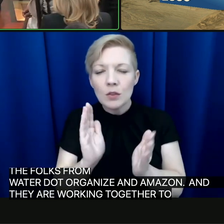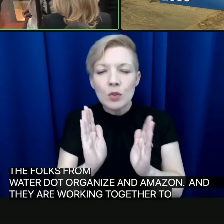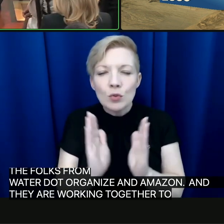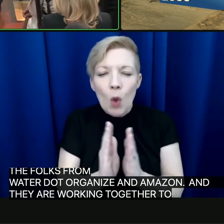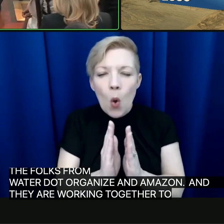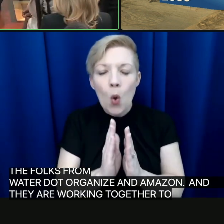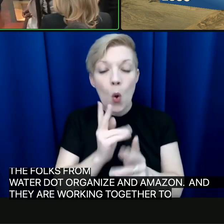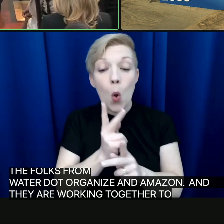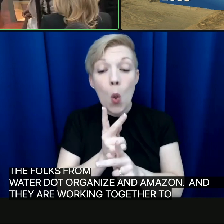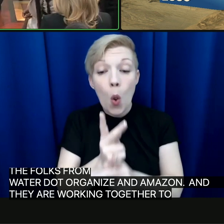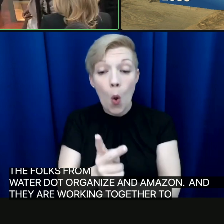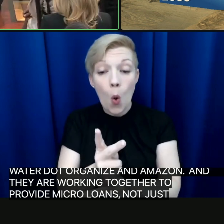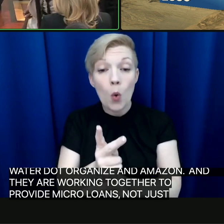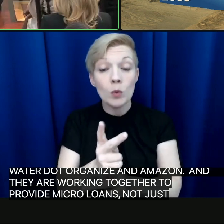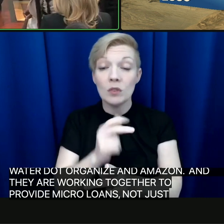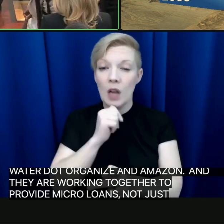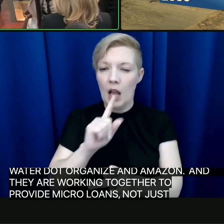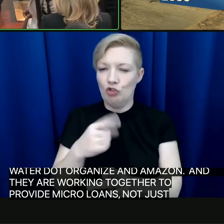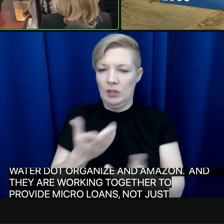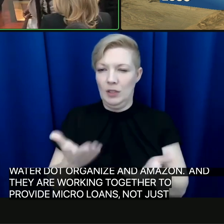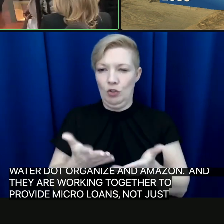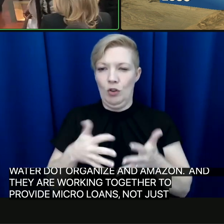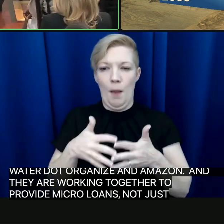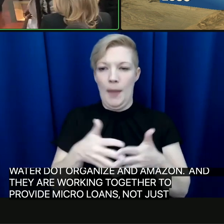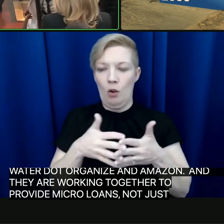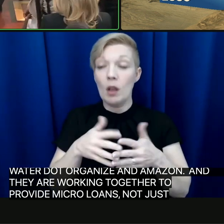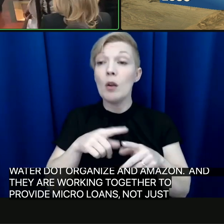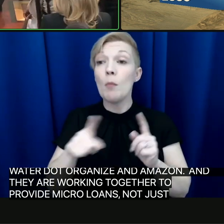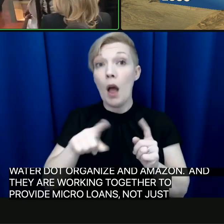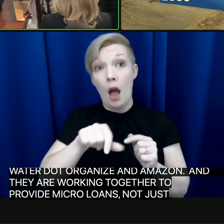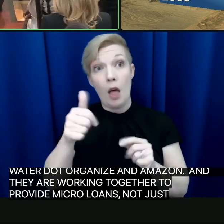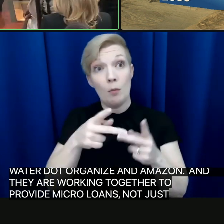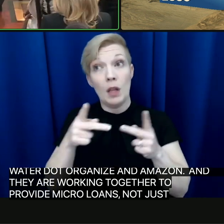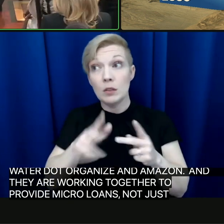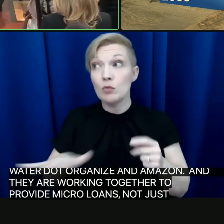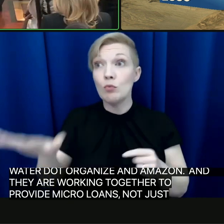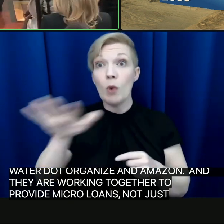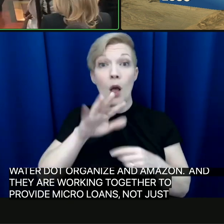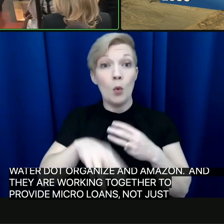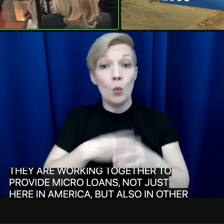but also in other places around the world. Because, you know, we take for granted you turn